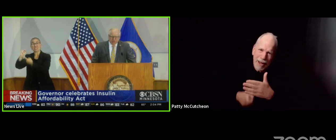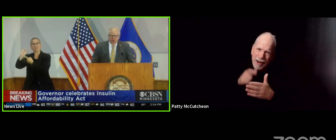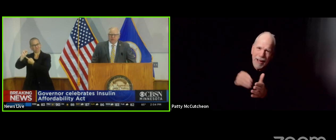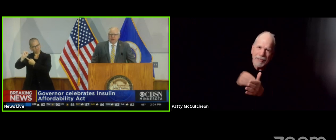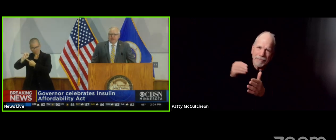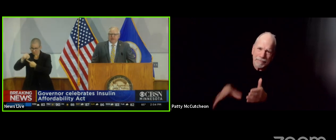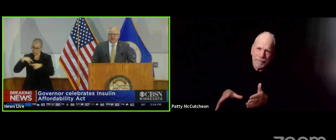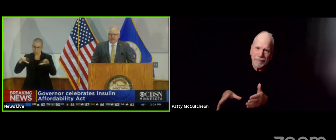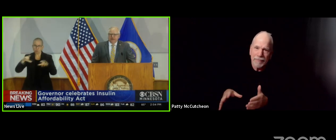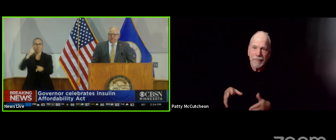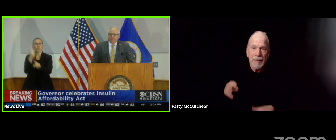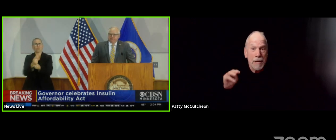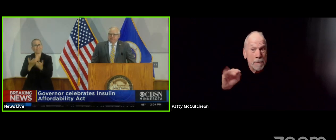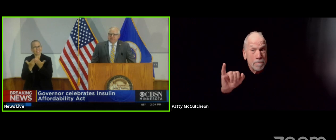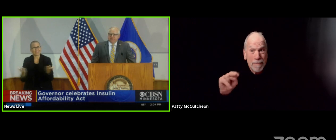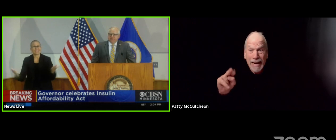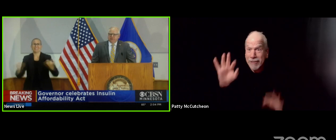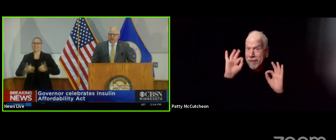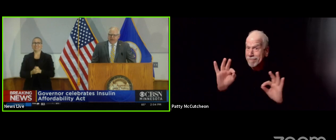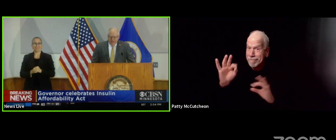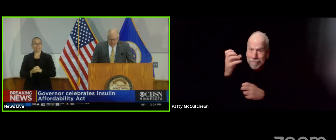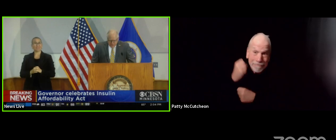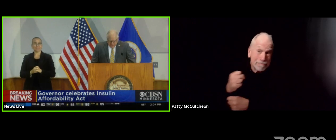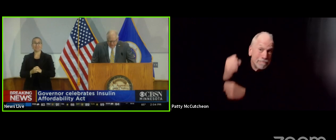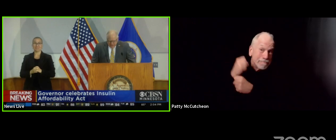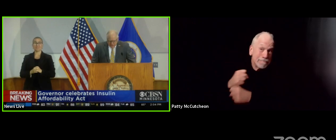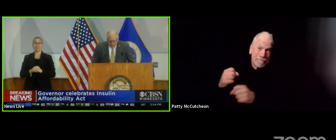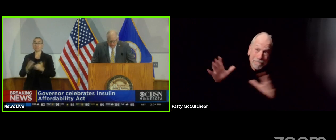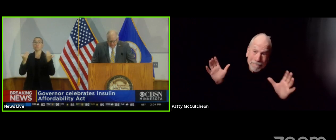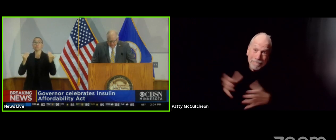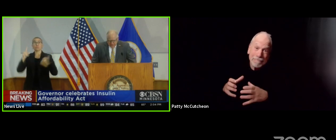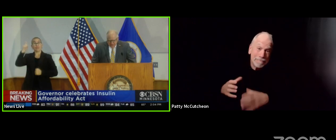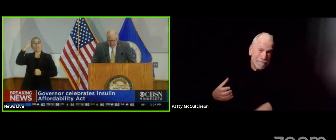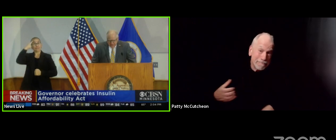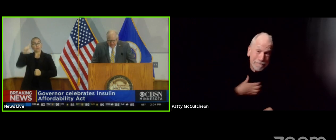JOINED BY THE LIEUTENANT GOVERNOR WILL SPEAK HERE SHORTLY, EXAMINE THEN WE'RE GOING TO HERE FROM